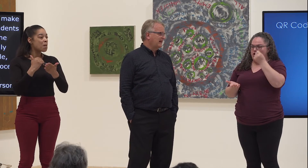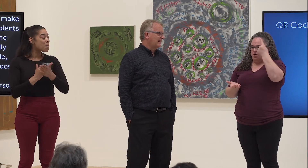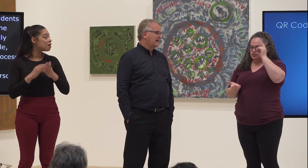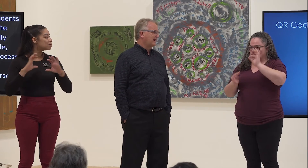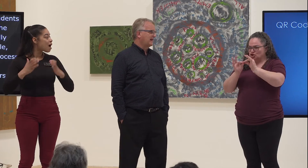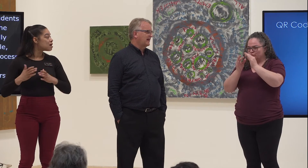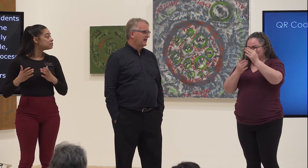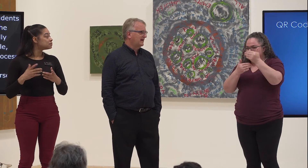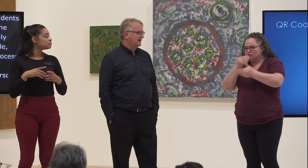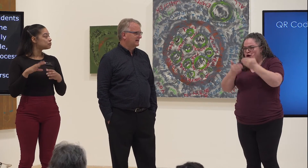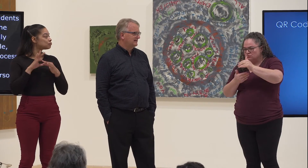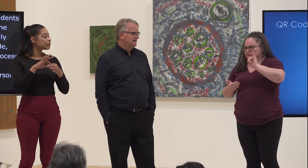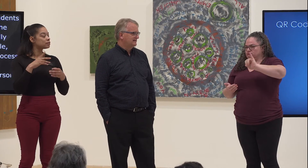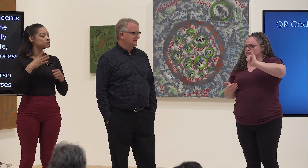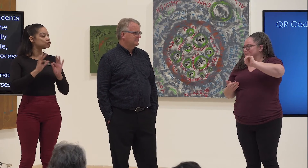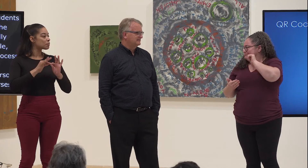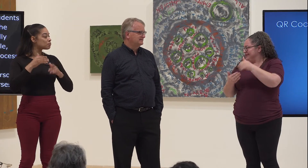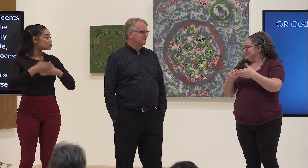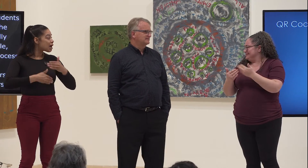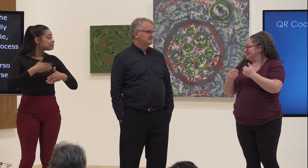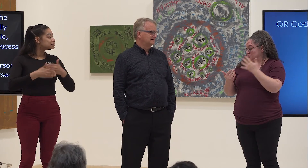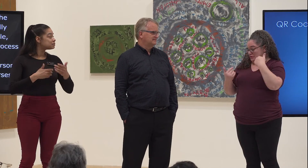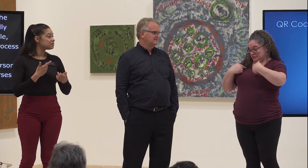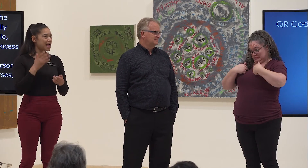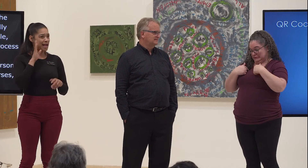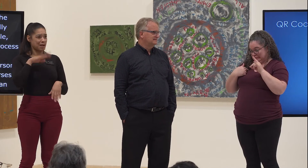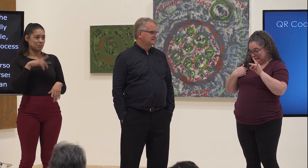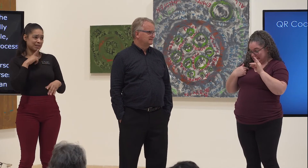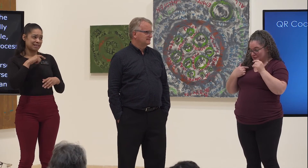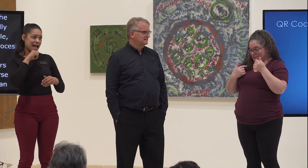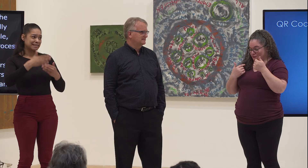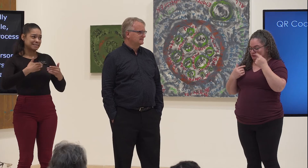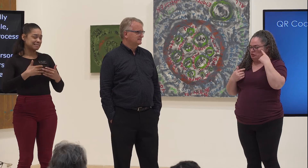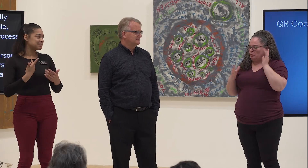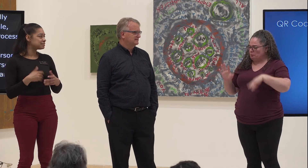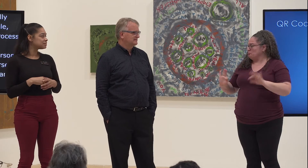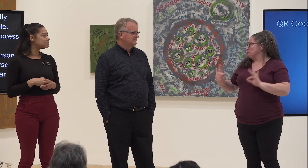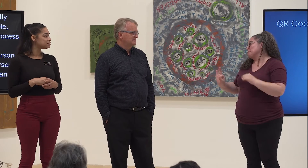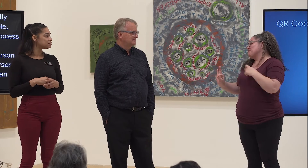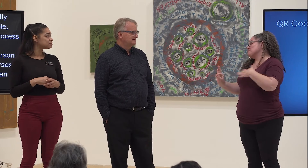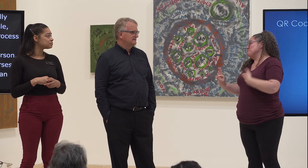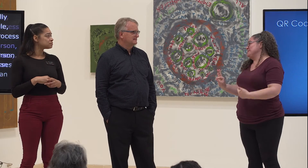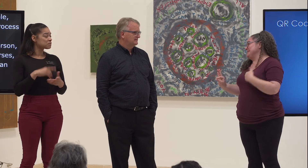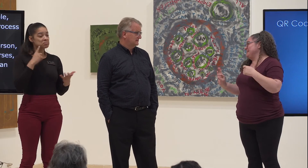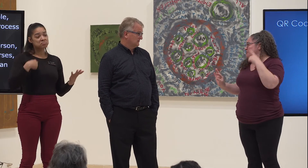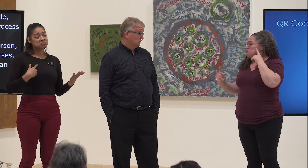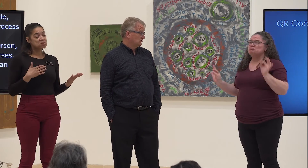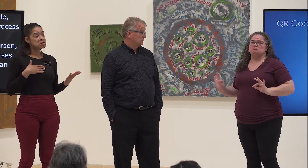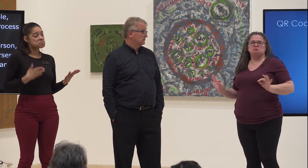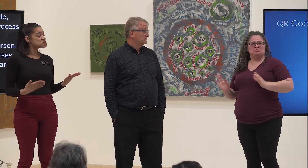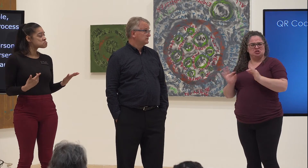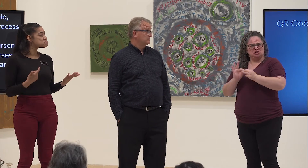Training that we can learn more about the interpreting process, to learn how difficult, how challenging it is. And I must admit, I always thought, "Well,